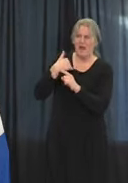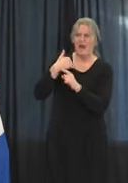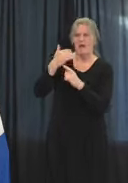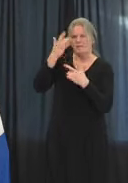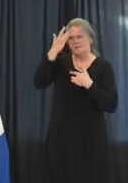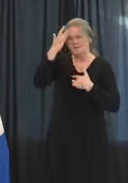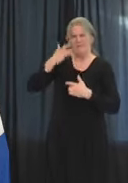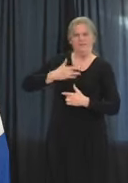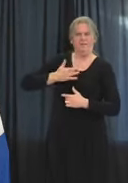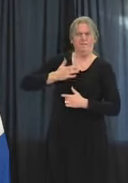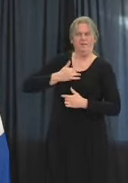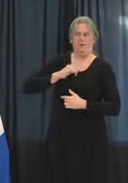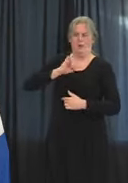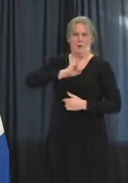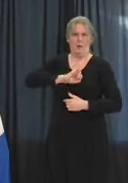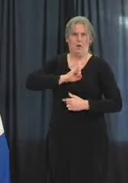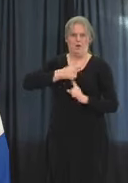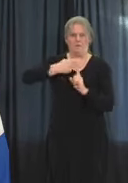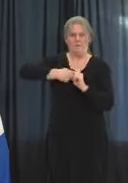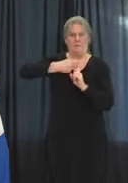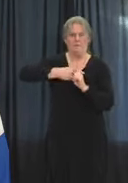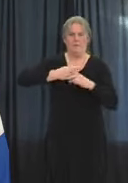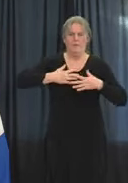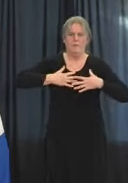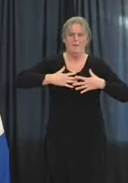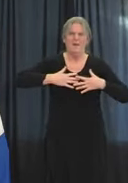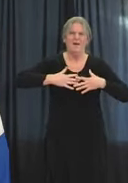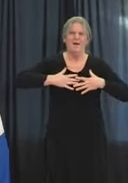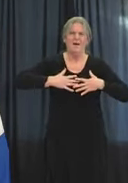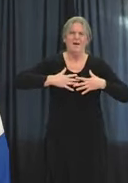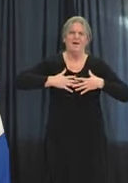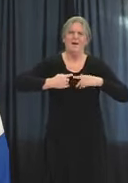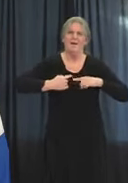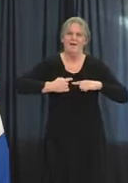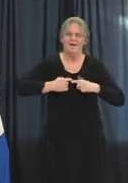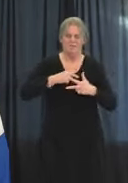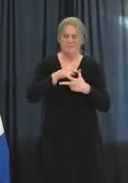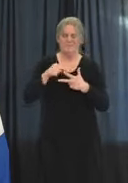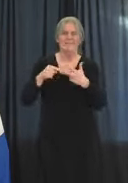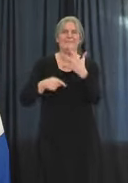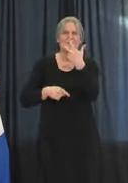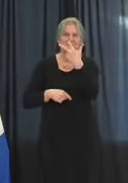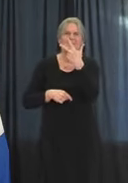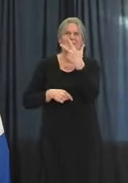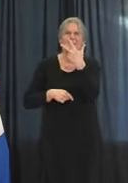symptoms, cough, fever, shortness of breath, in either